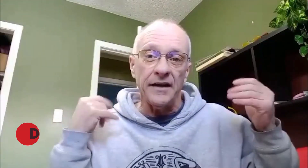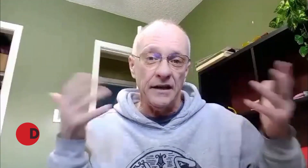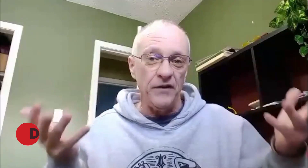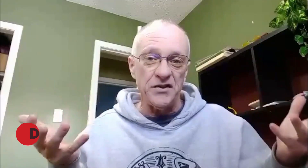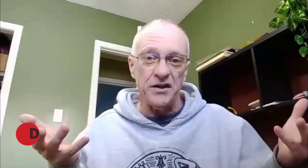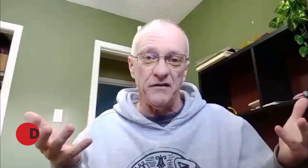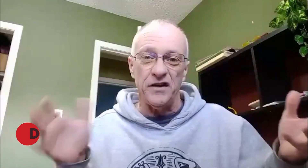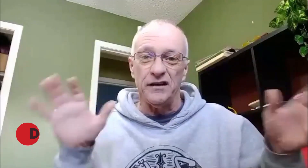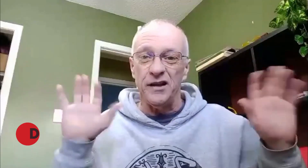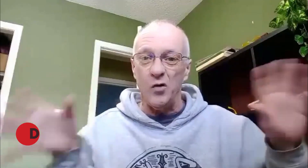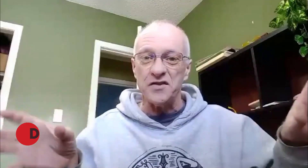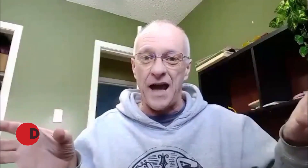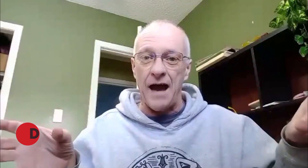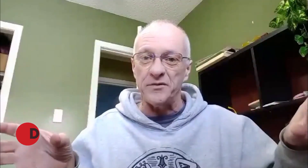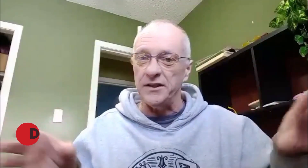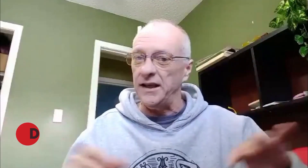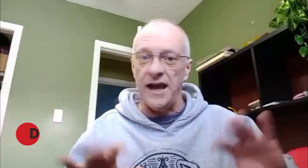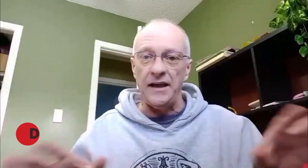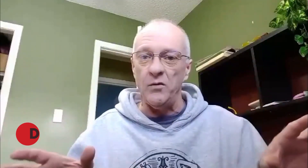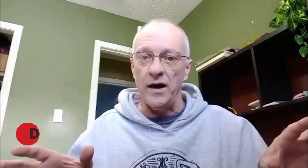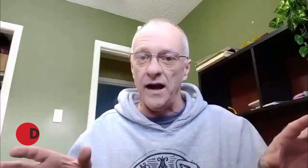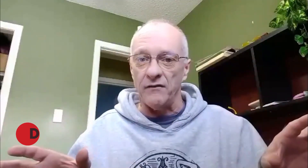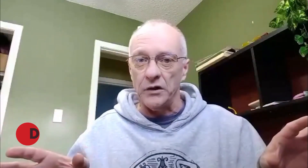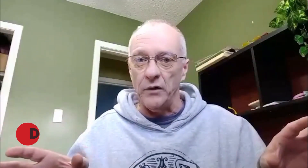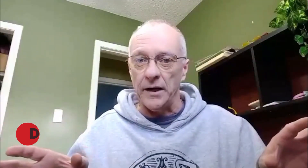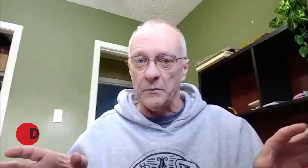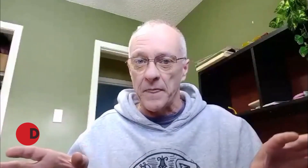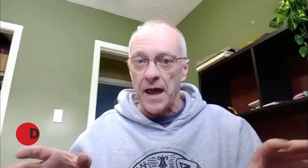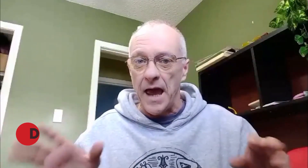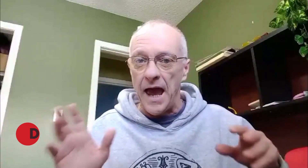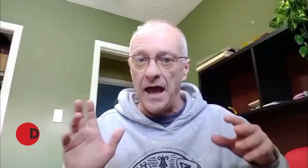And I had an envision of closed captioning anywhere, everywhere.